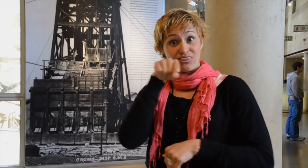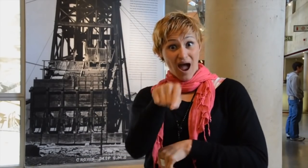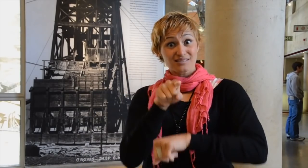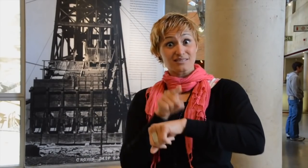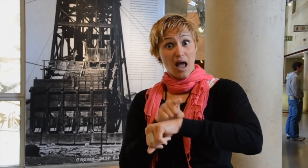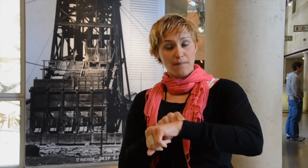gold mines.